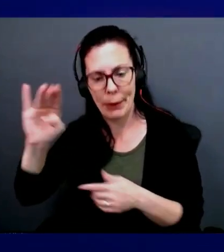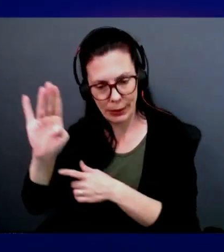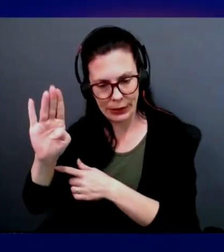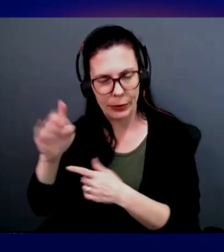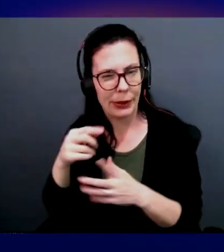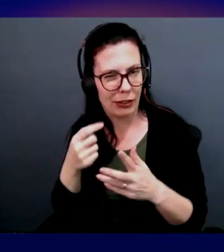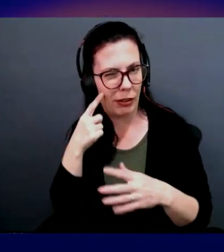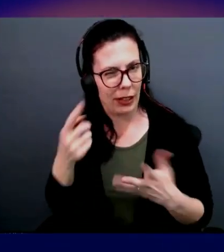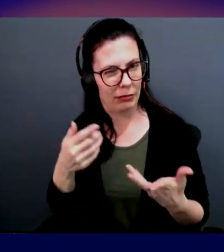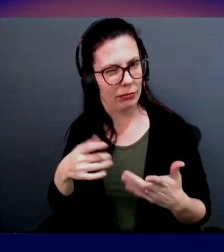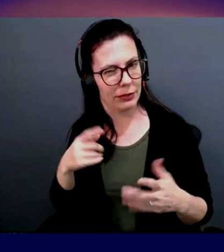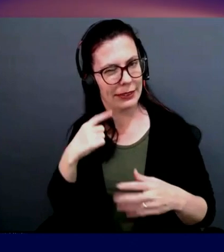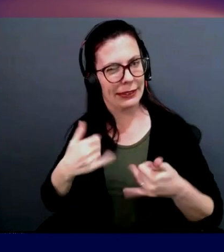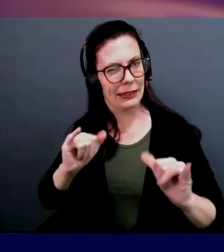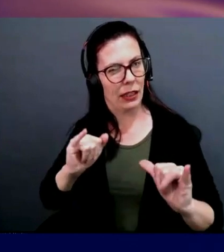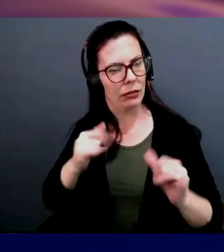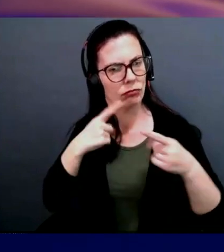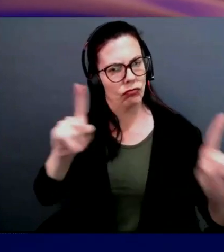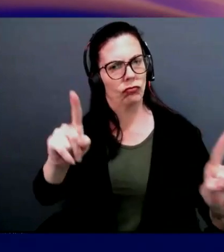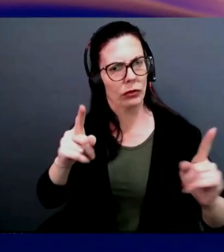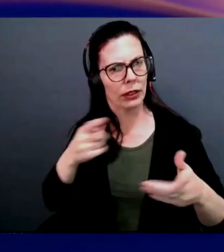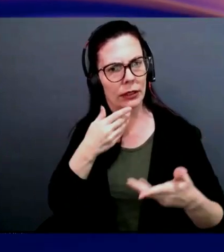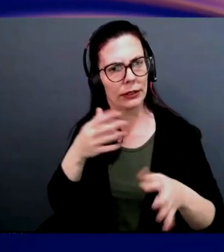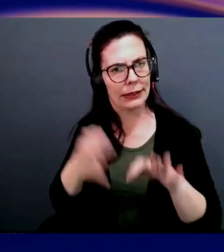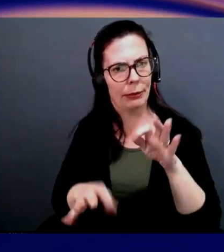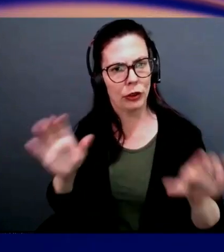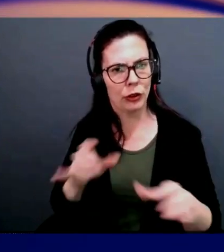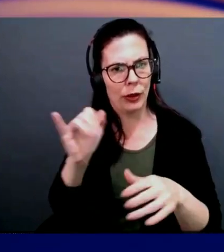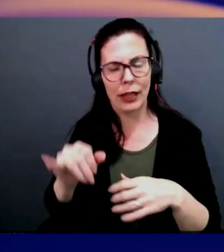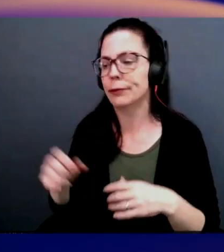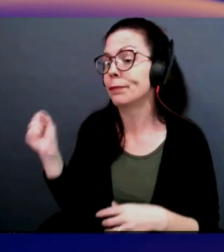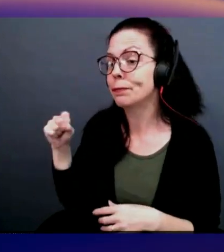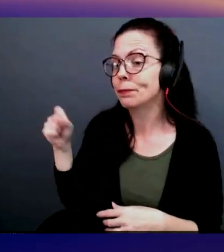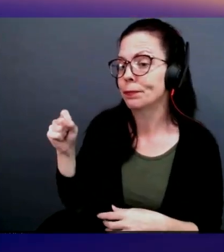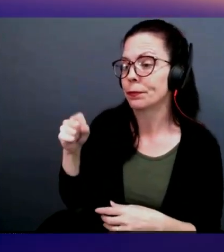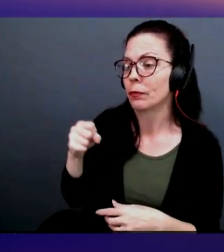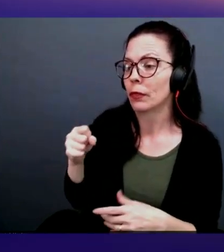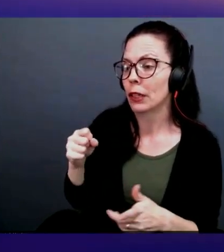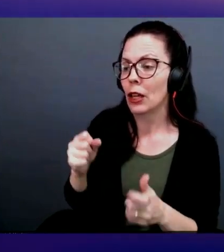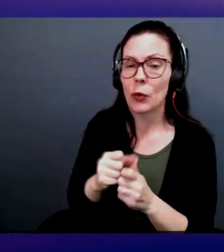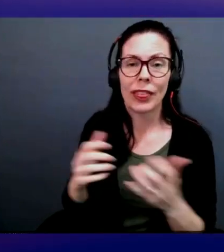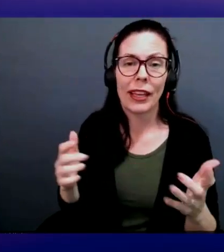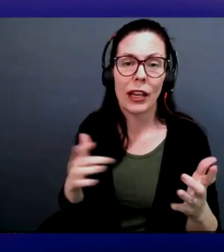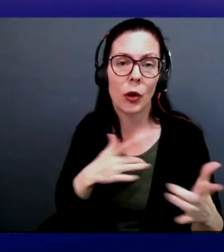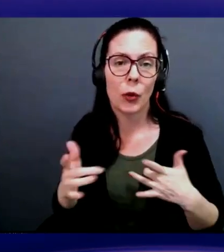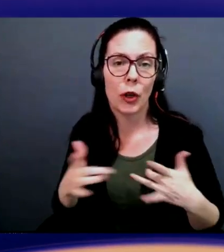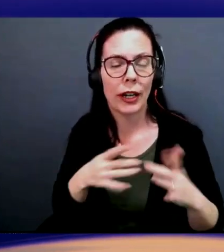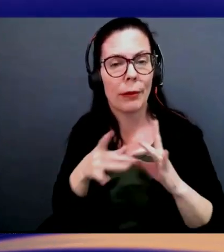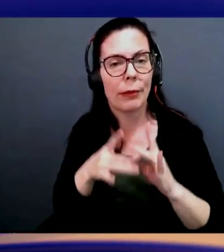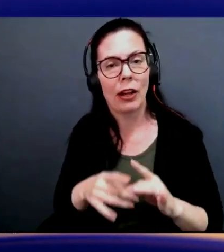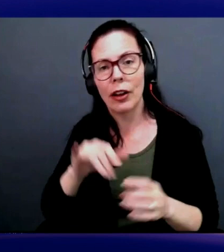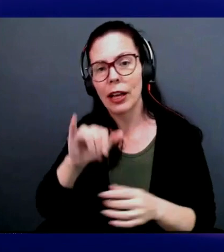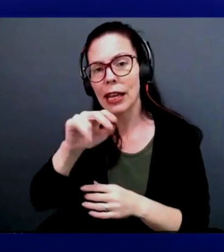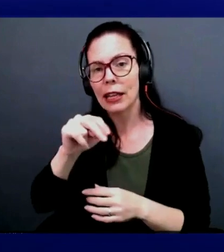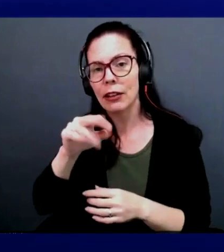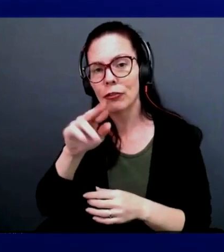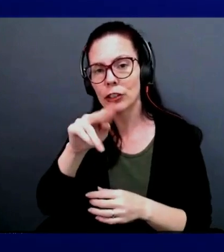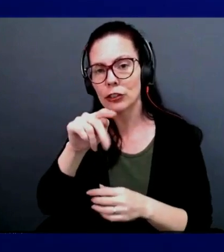and straightforward to do that. Exactly. And without having to worry about infrastructure management or hiring that skill set which is expertise